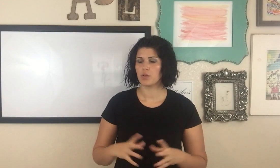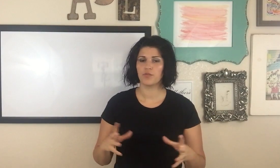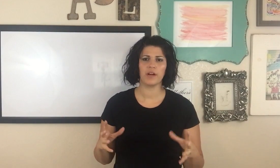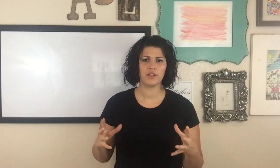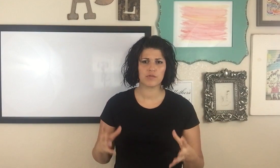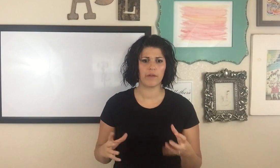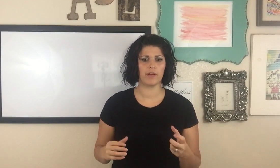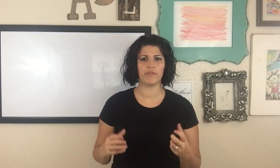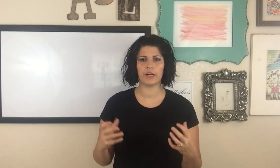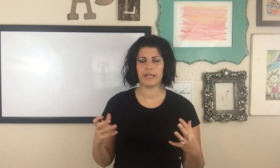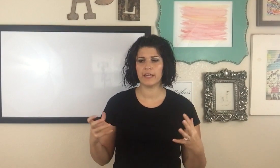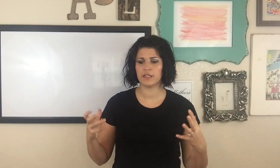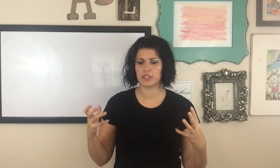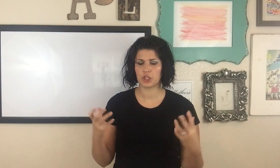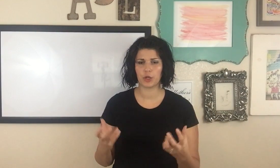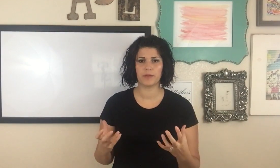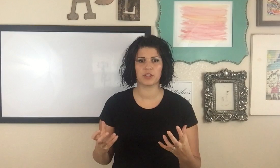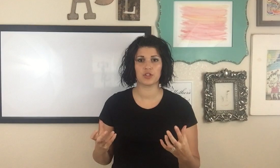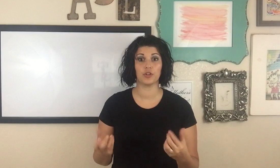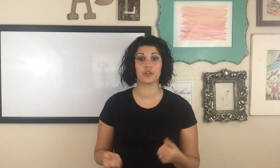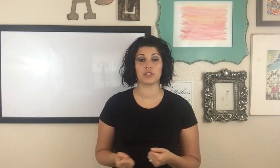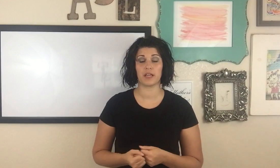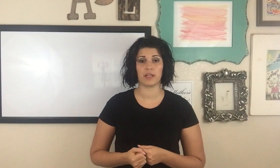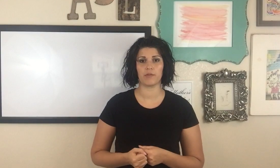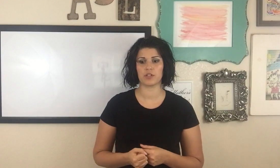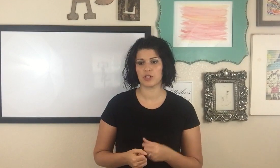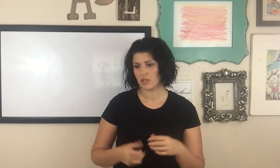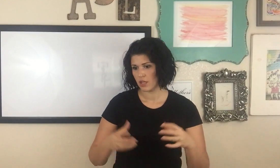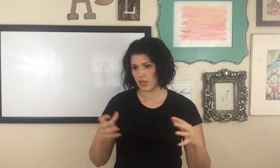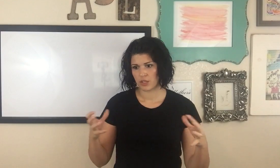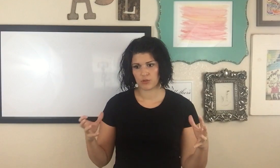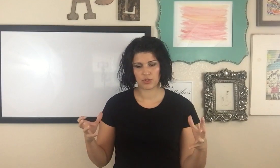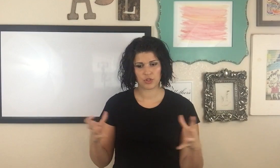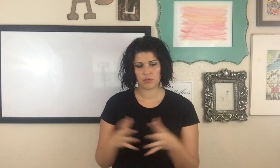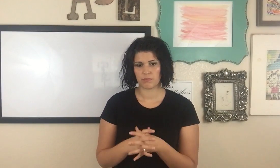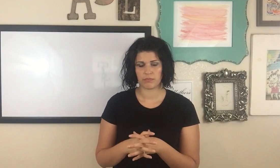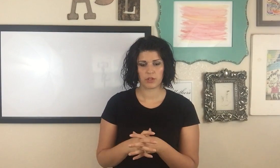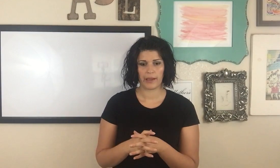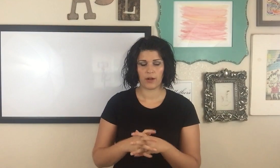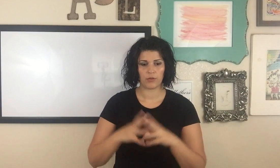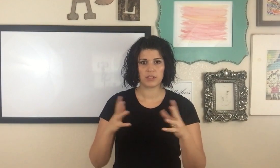was very driven, very determined to learn sign language. This was, you know,